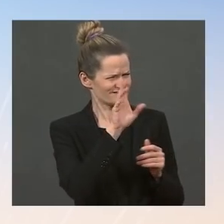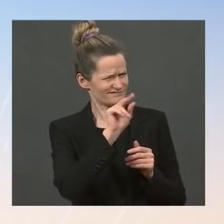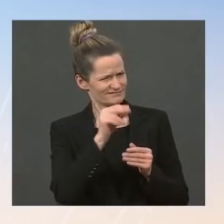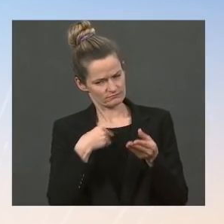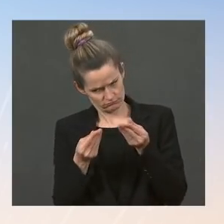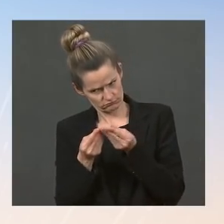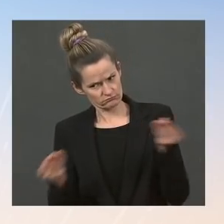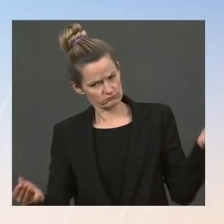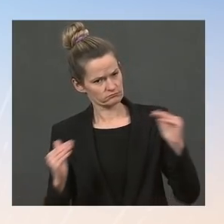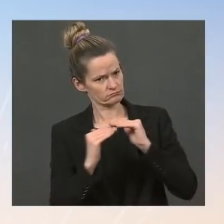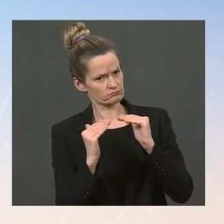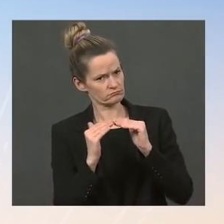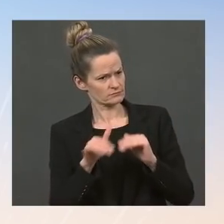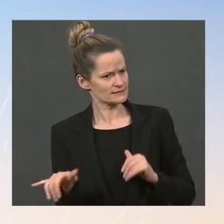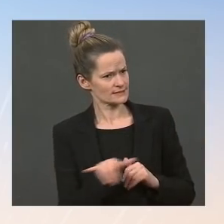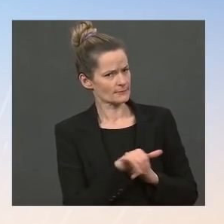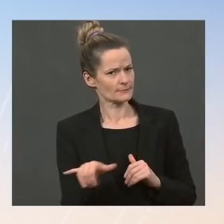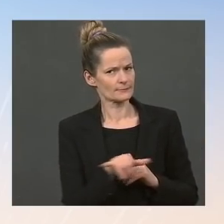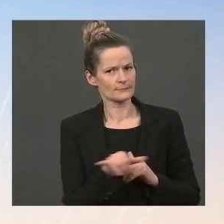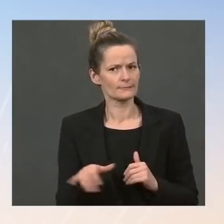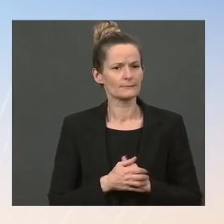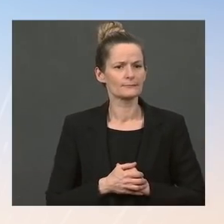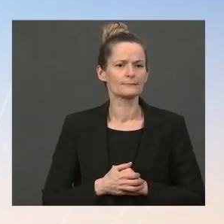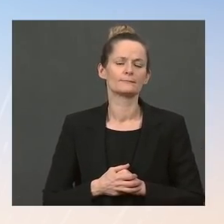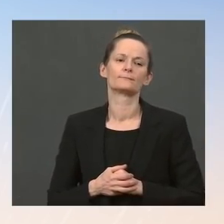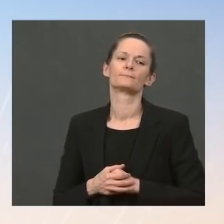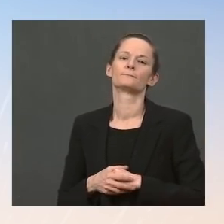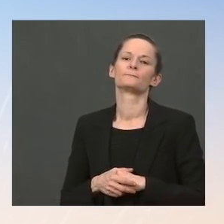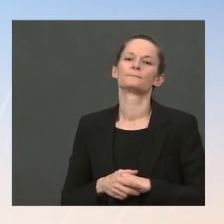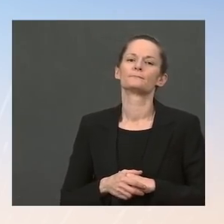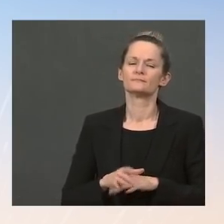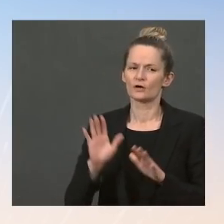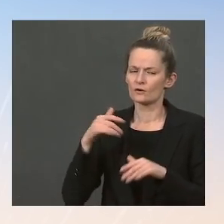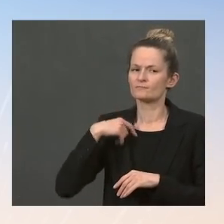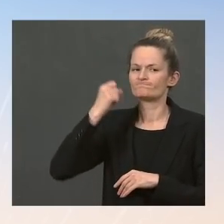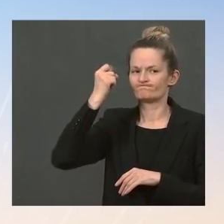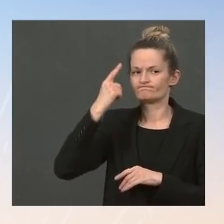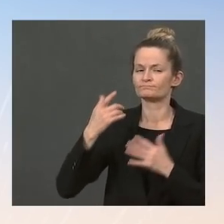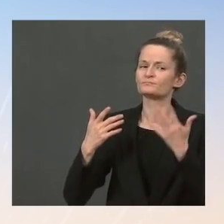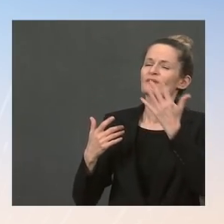about whether the administration endorsing booster shots before the FDA fully approved